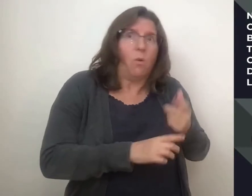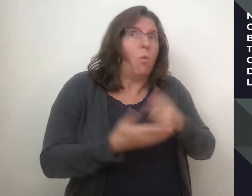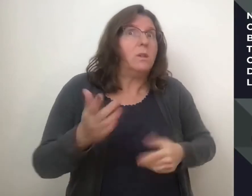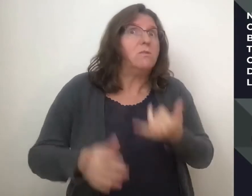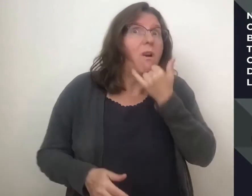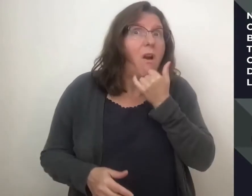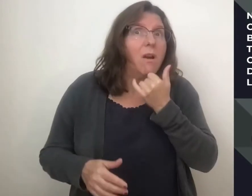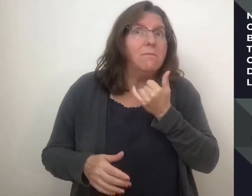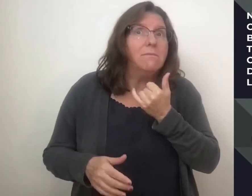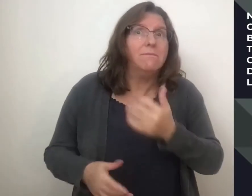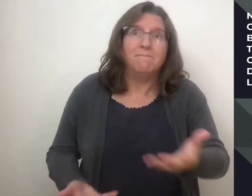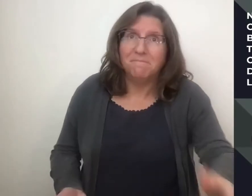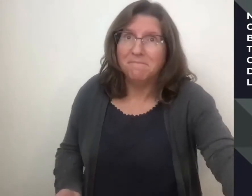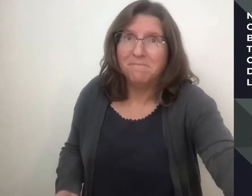So what is “wrong”?